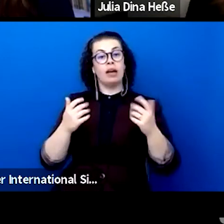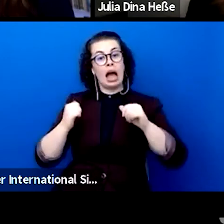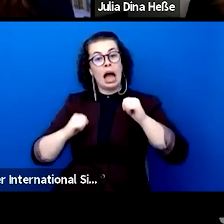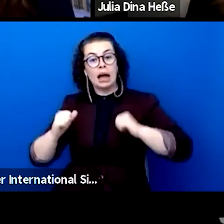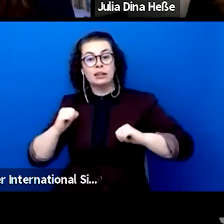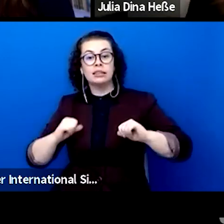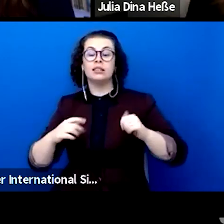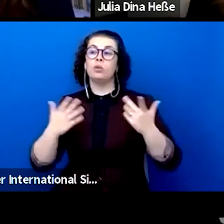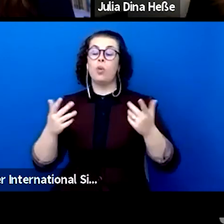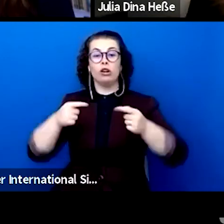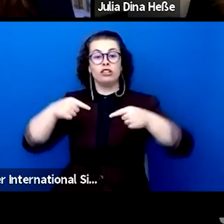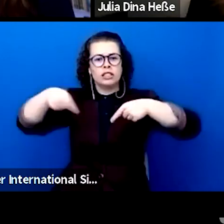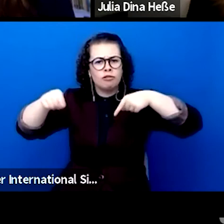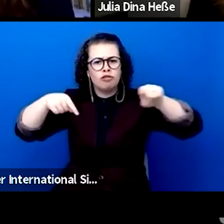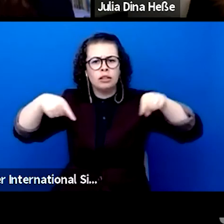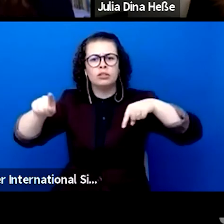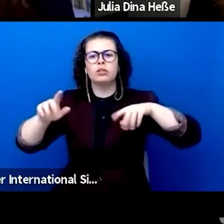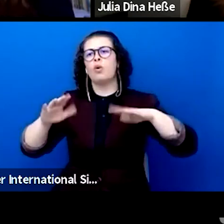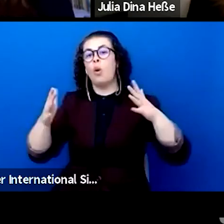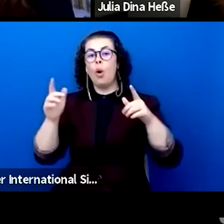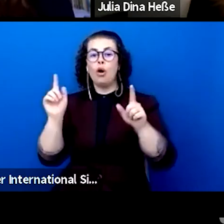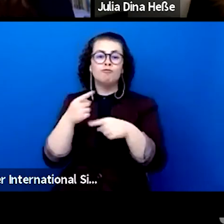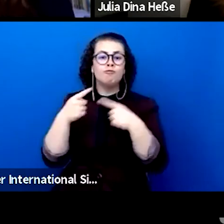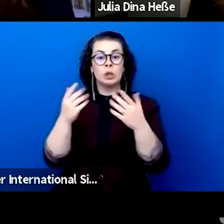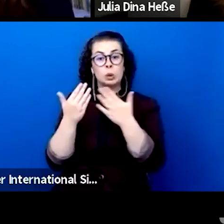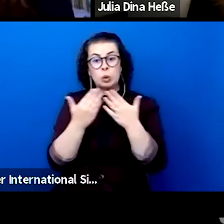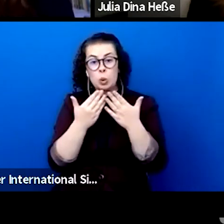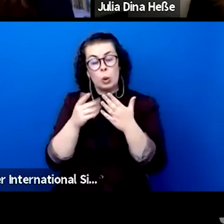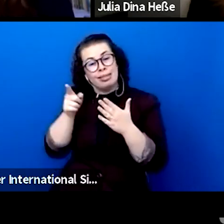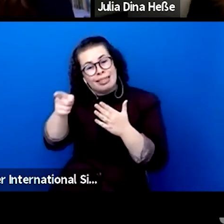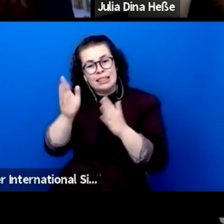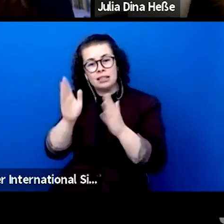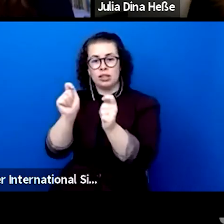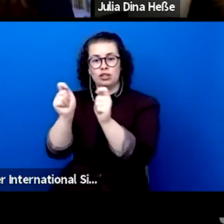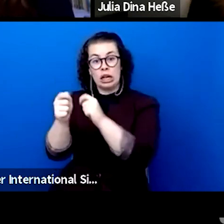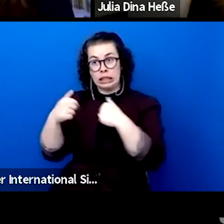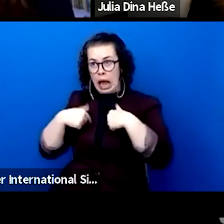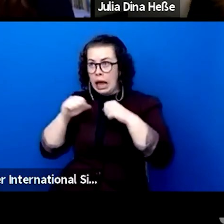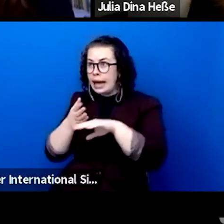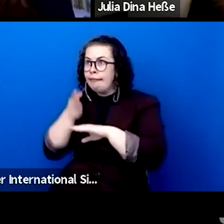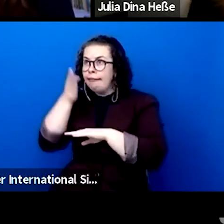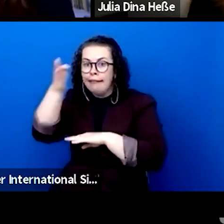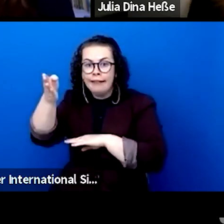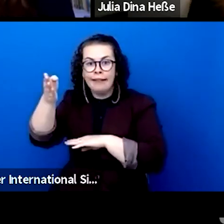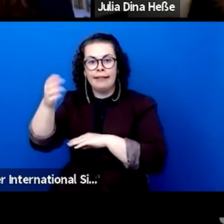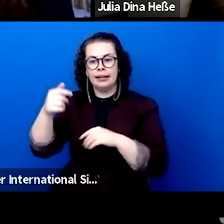then it would a whole totally different system coming from the basis up to the theatre.